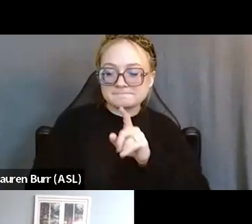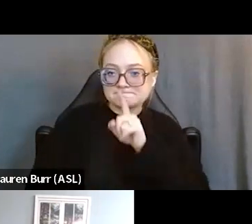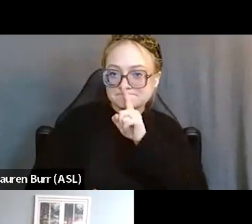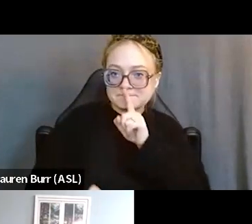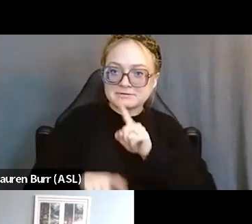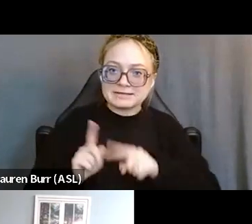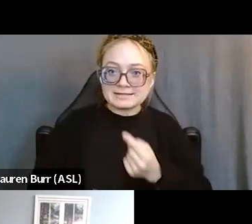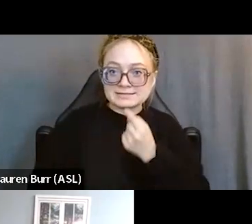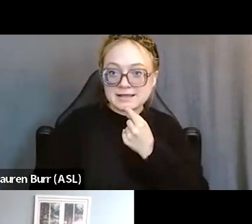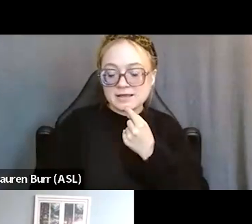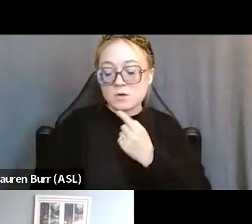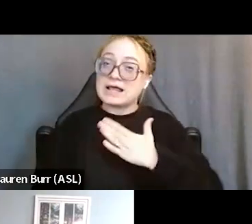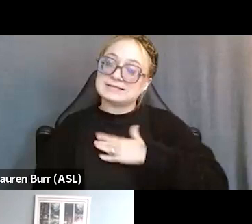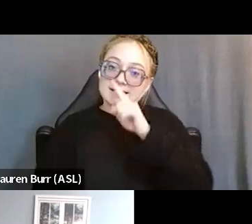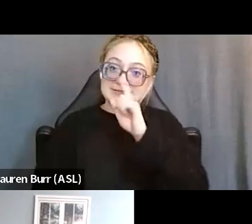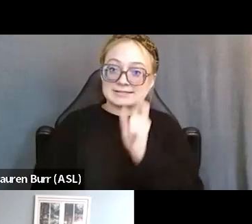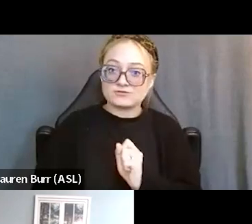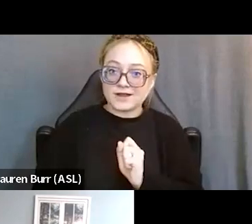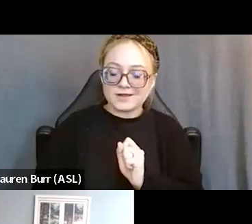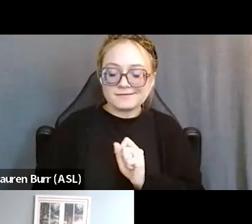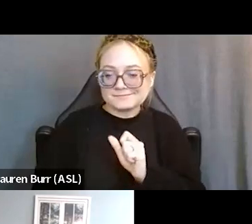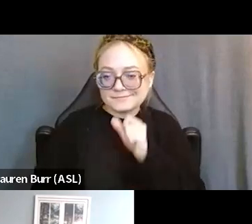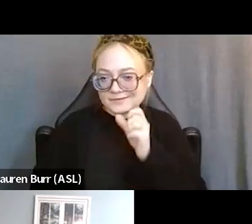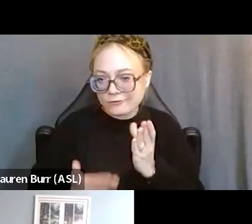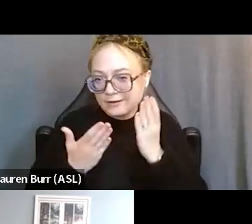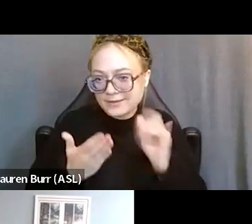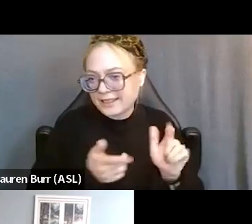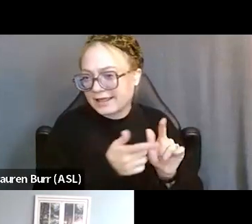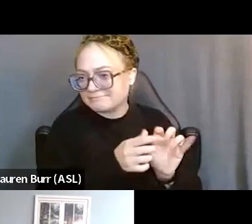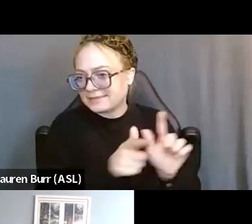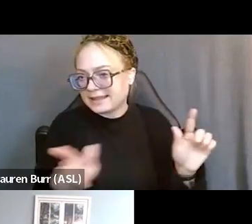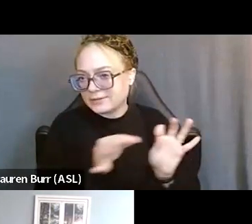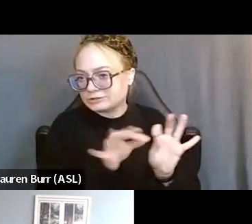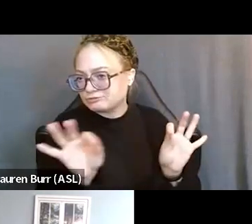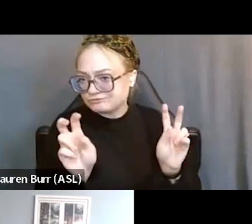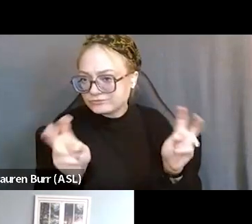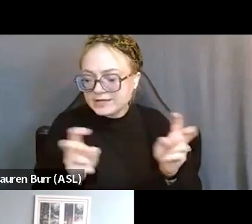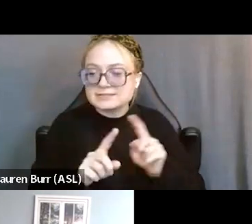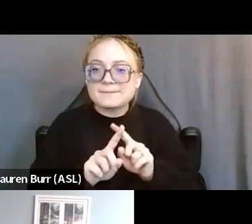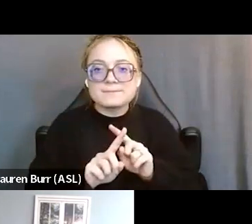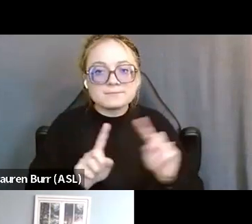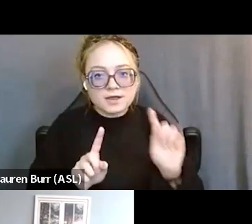not the language I would recommend either we can connect, okay, well there's something here,